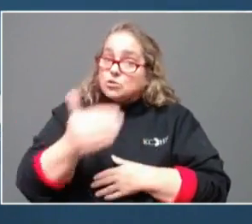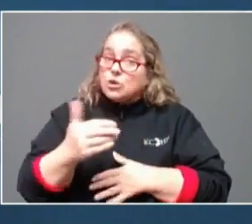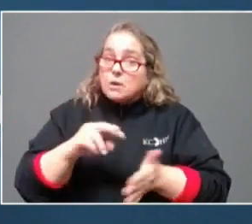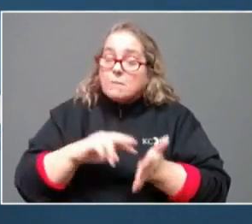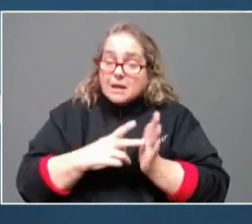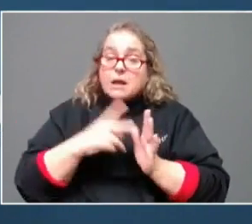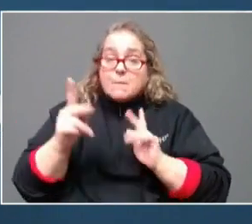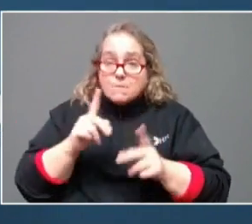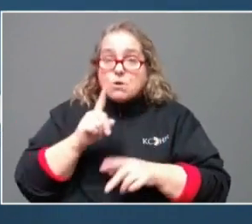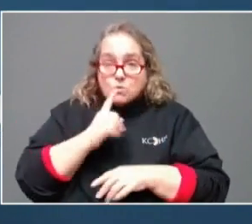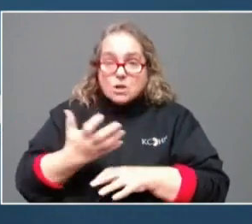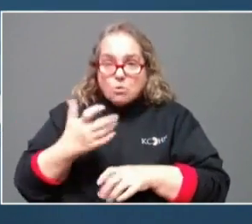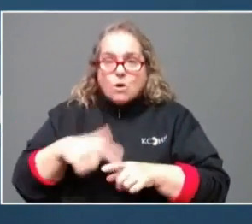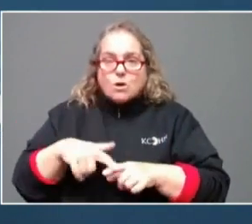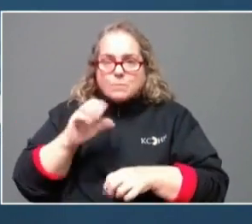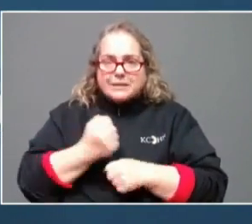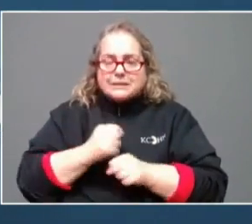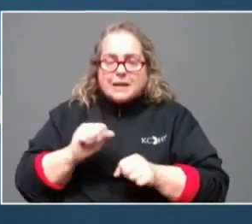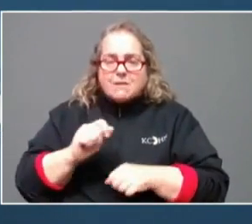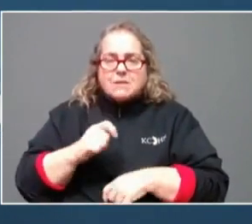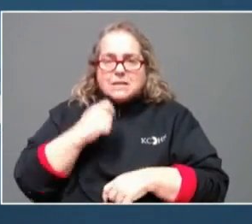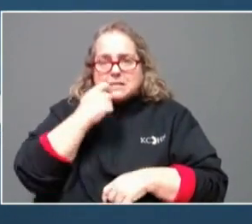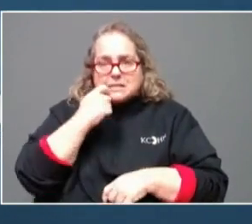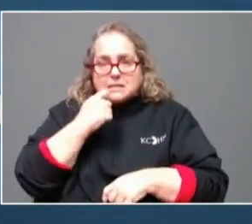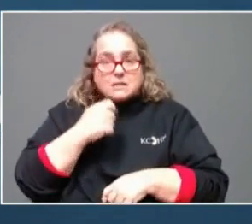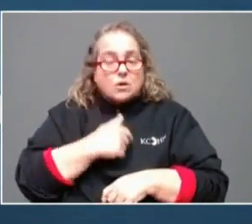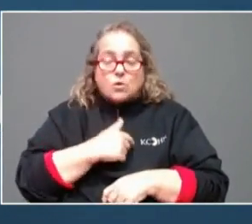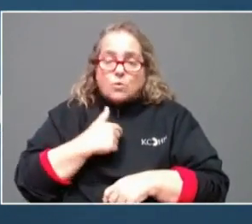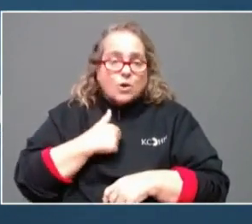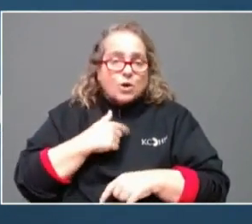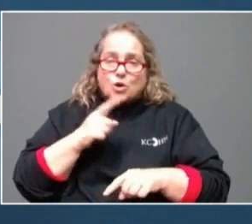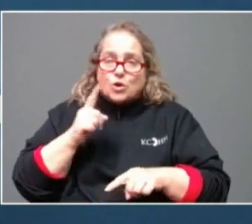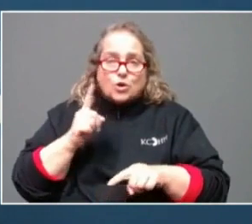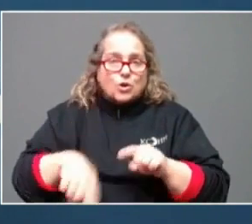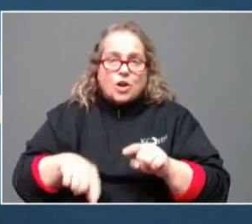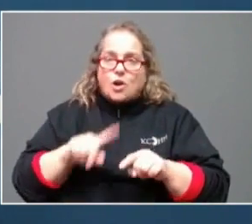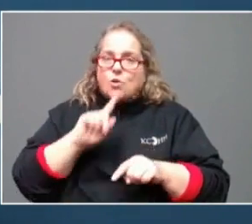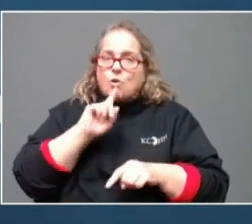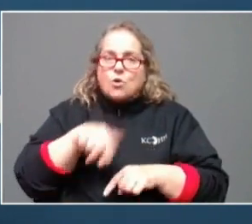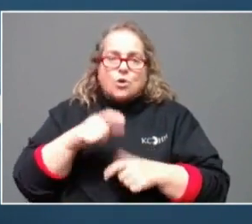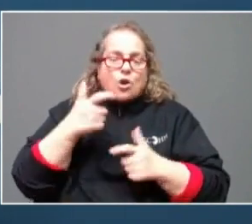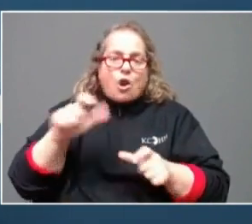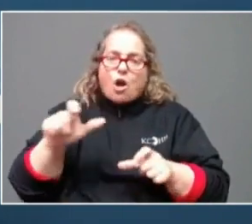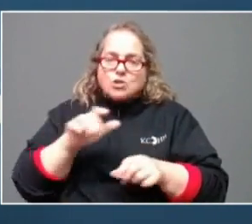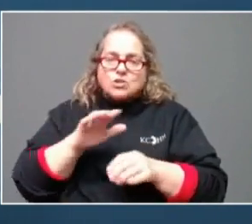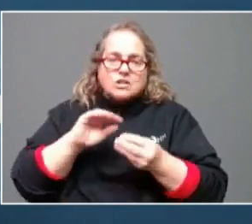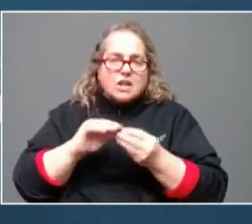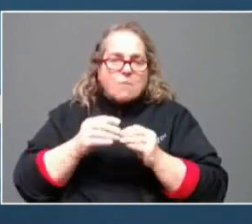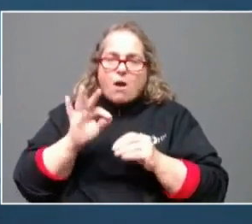safe. We could not order large numbers of them right now if we wanted to